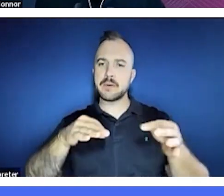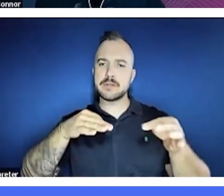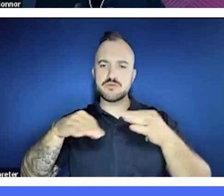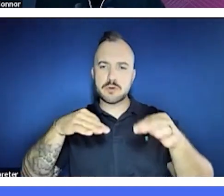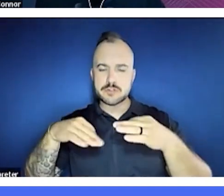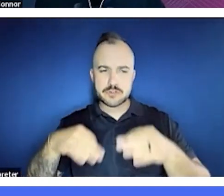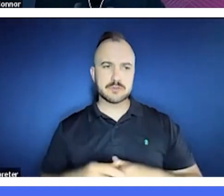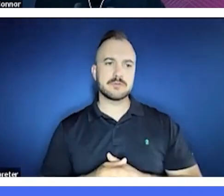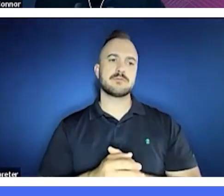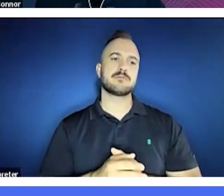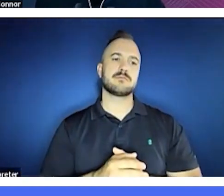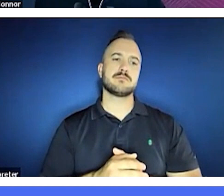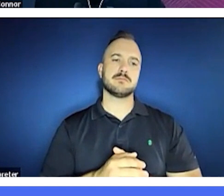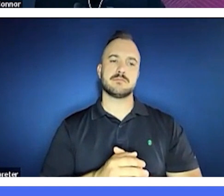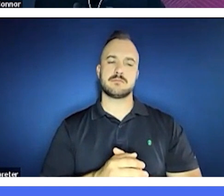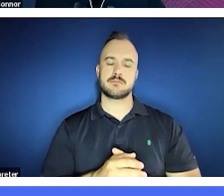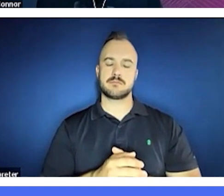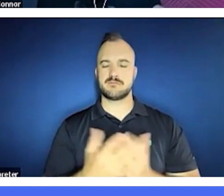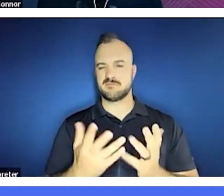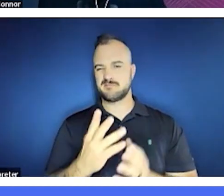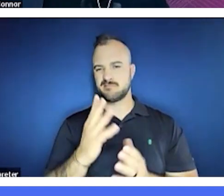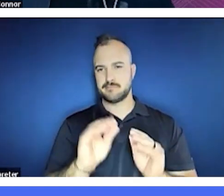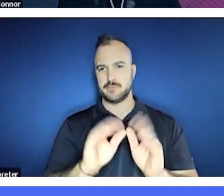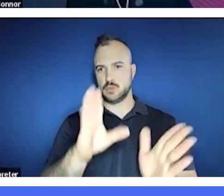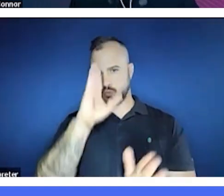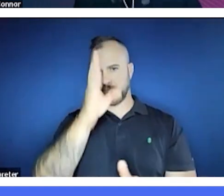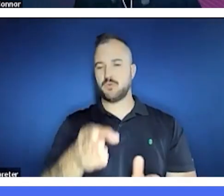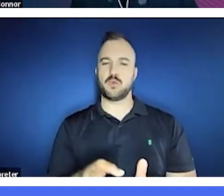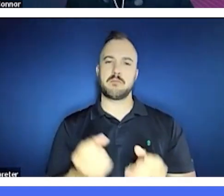Hopefully very straightforward. A lot of my friends have been diagnosed with ADHD